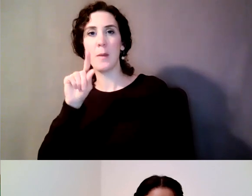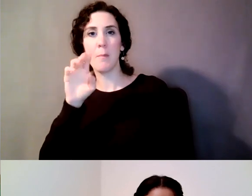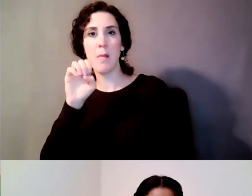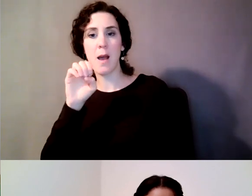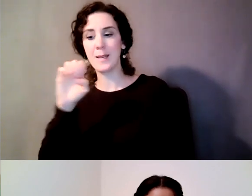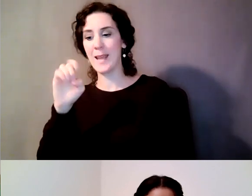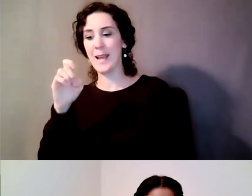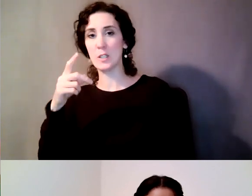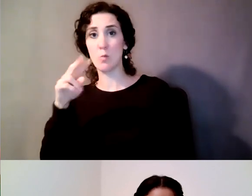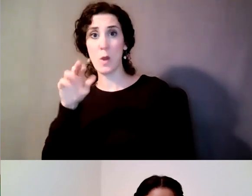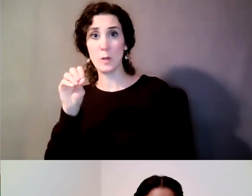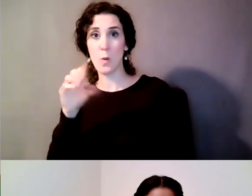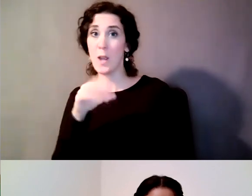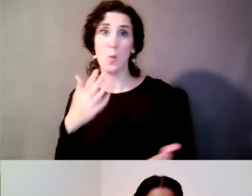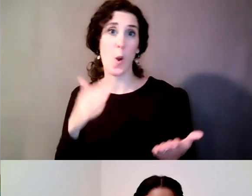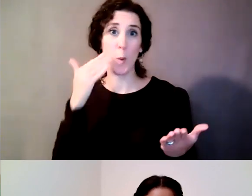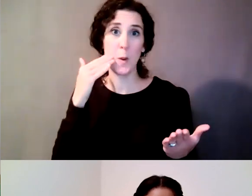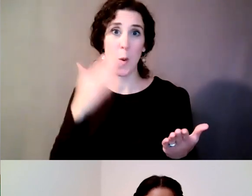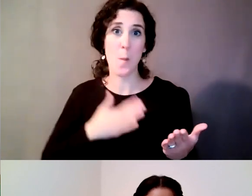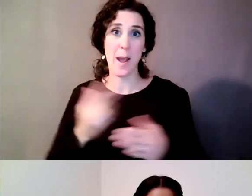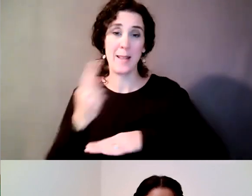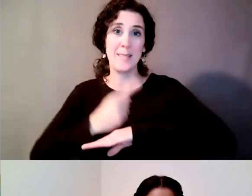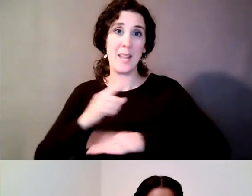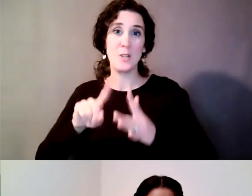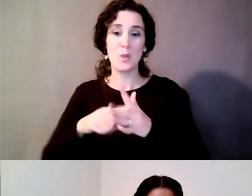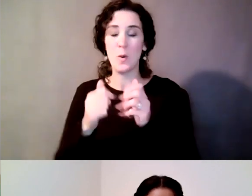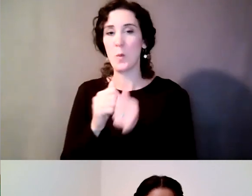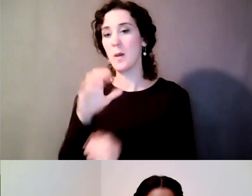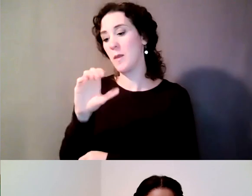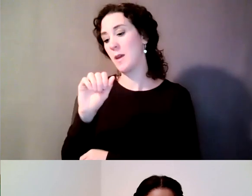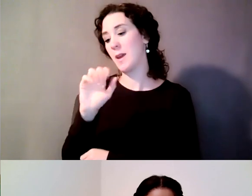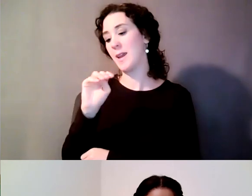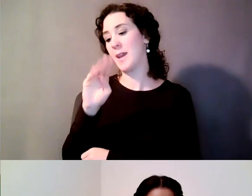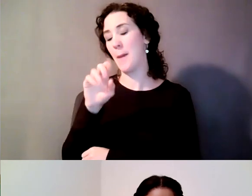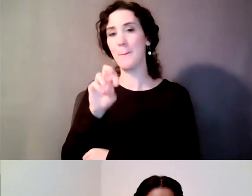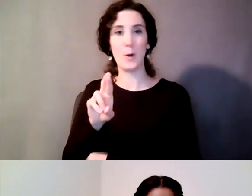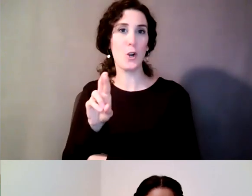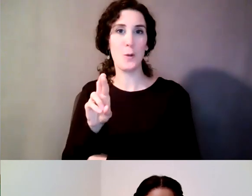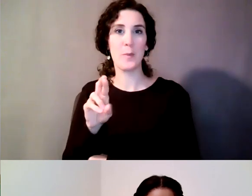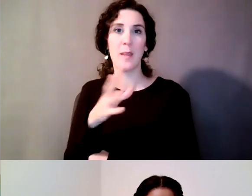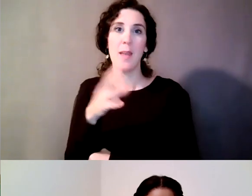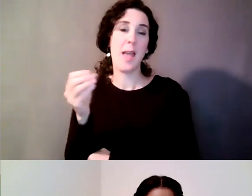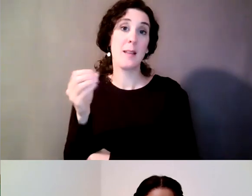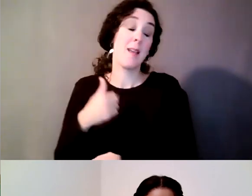And you already heard, Dave started off with camber, and also interestingly